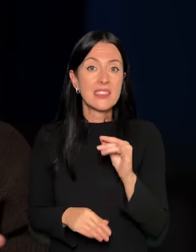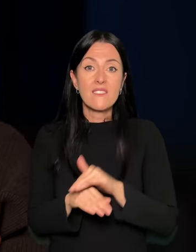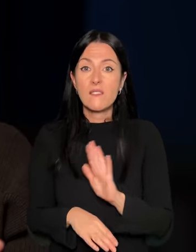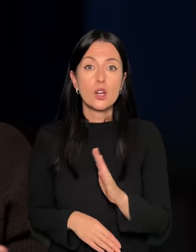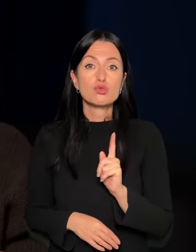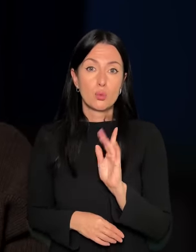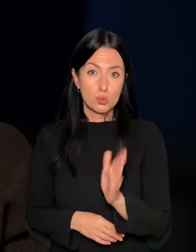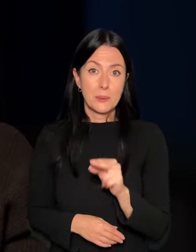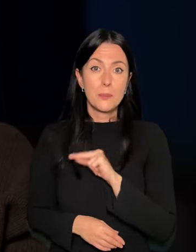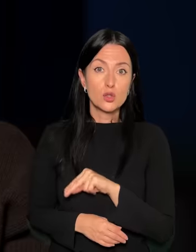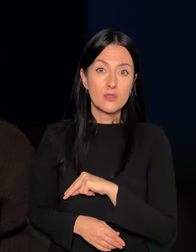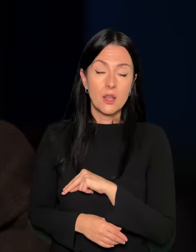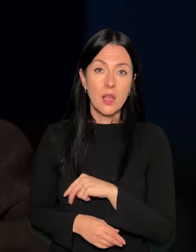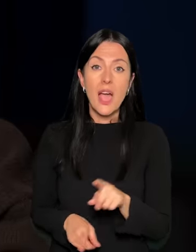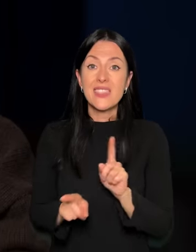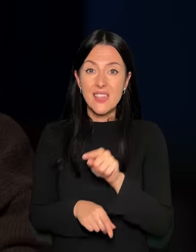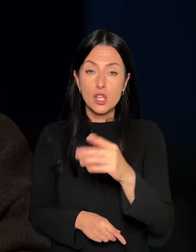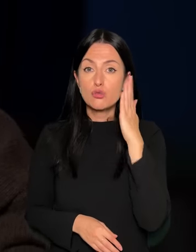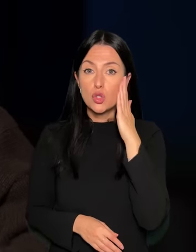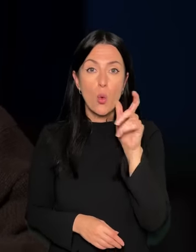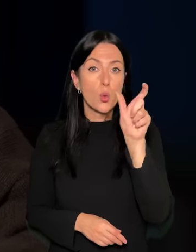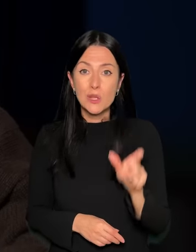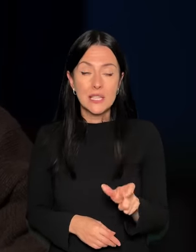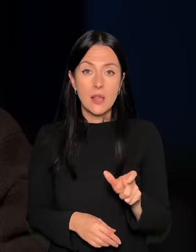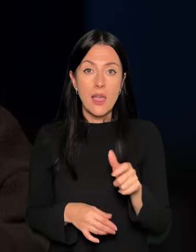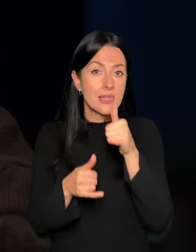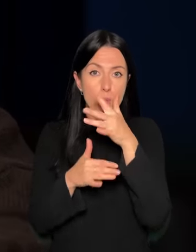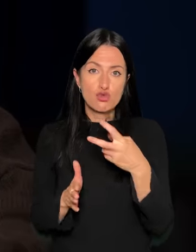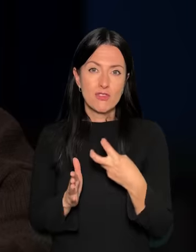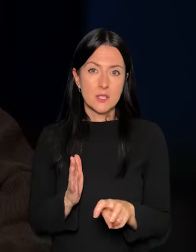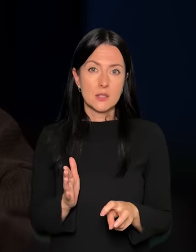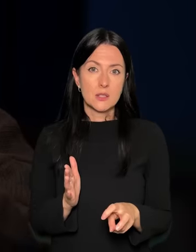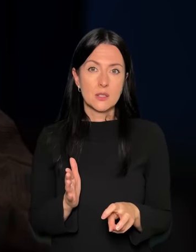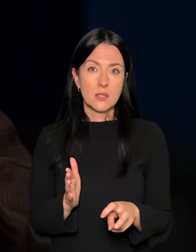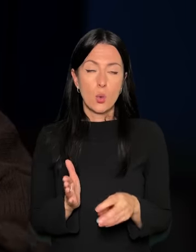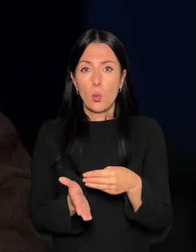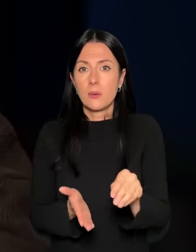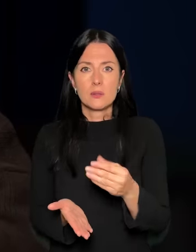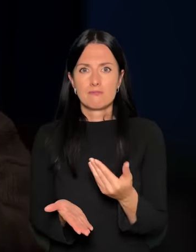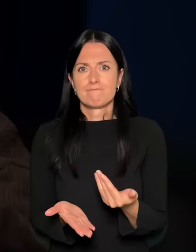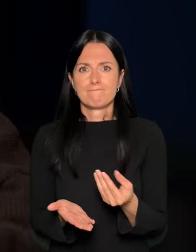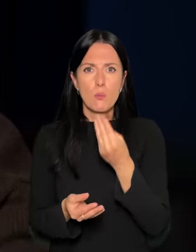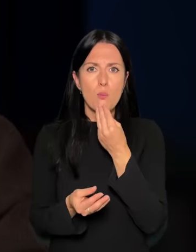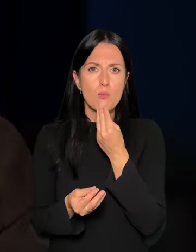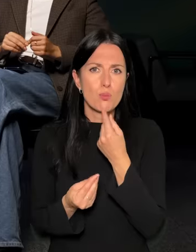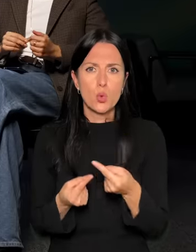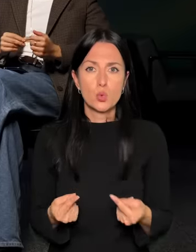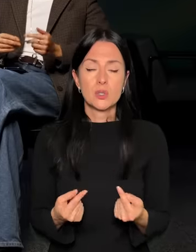but it's not guaranteed to work. his way, a person can't go out and buy groceries or anything else.